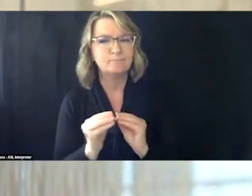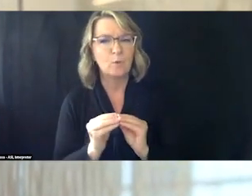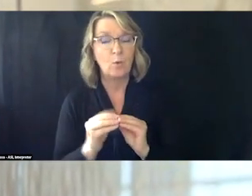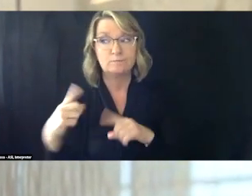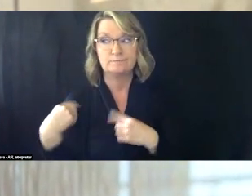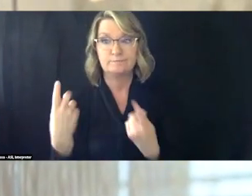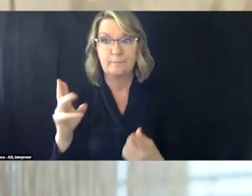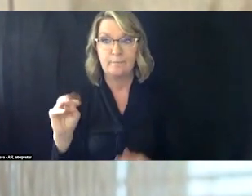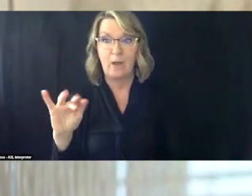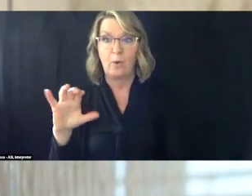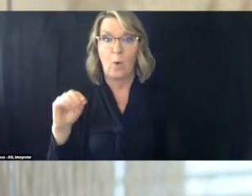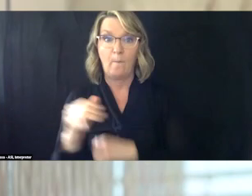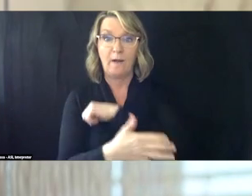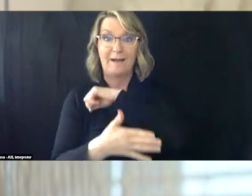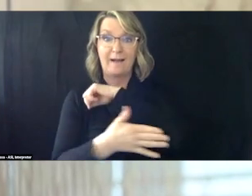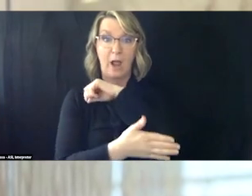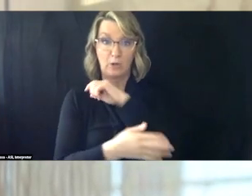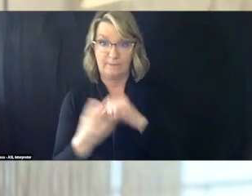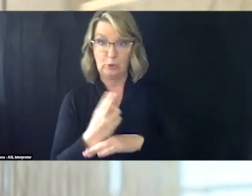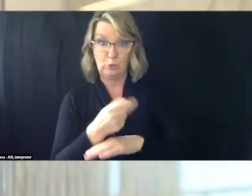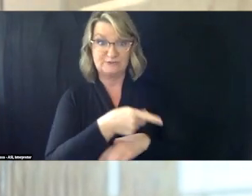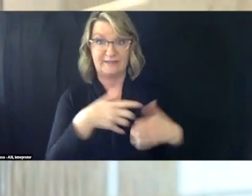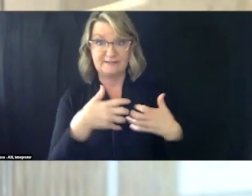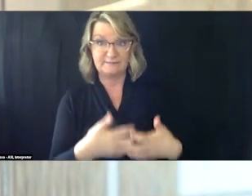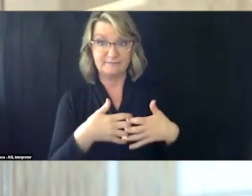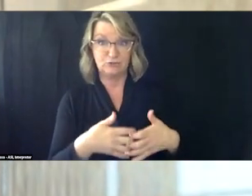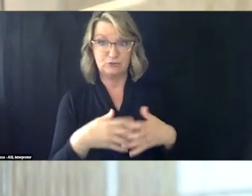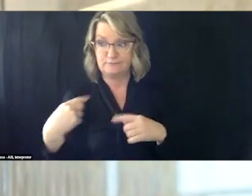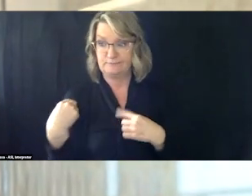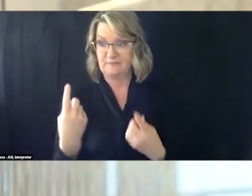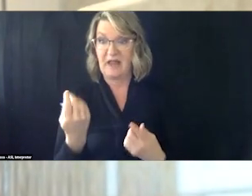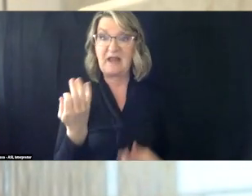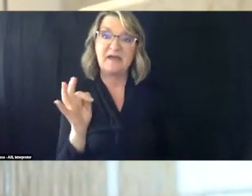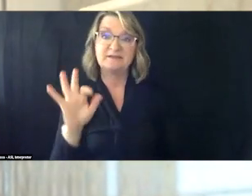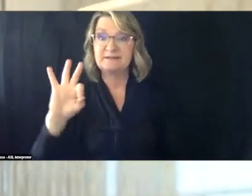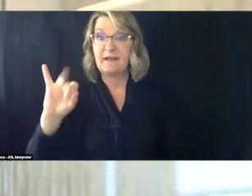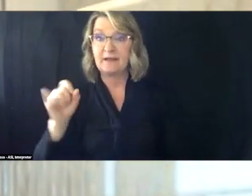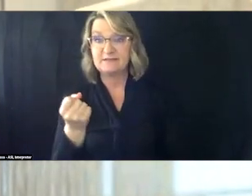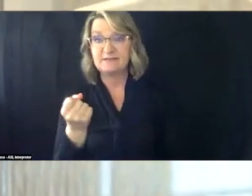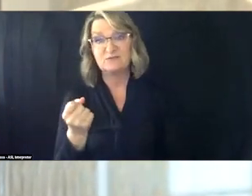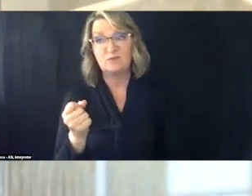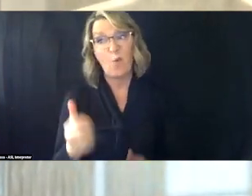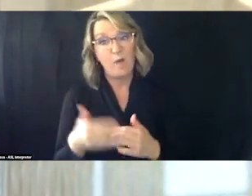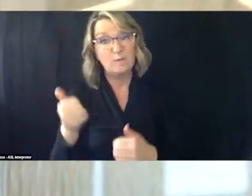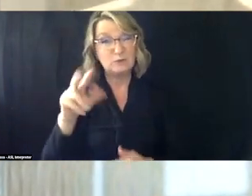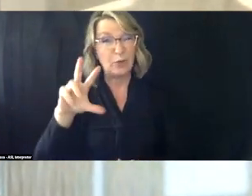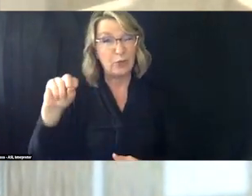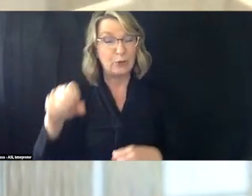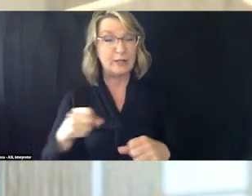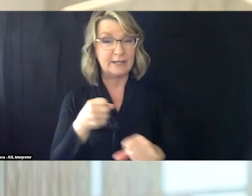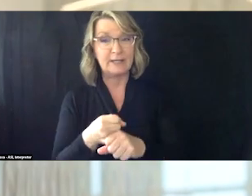so since Maricopa County has been using on-site tabulators which has been since the 90s for nearly